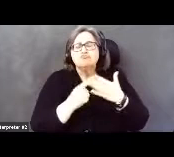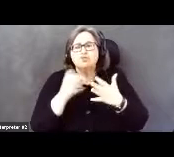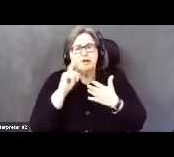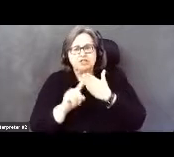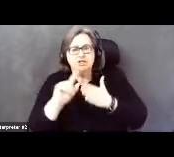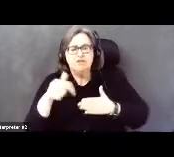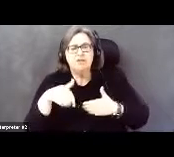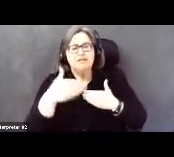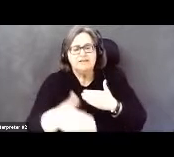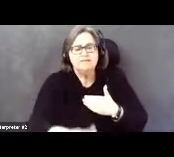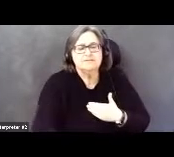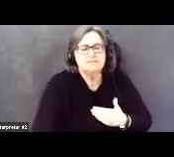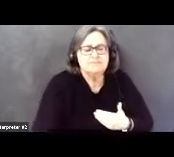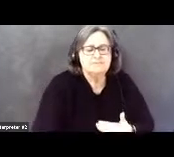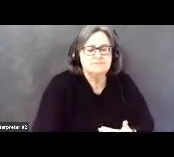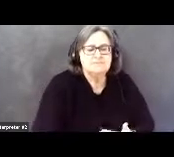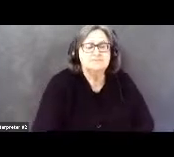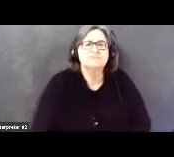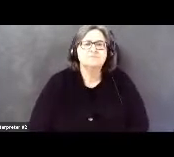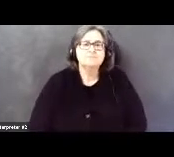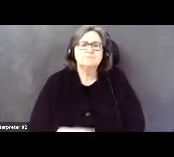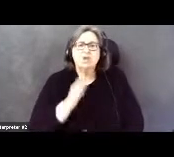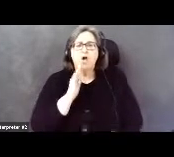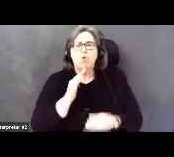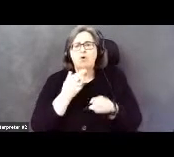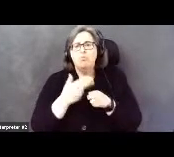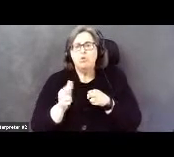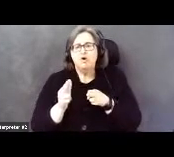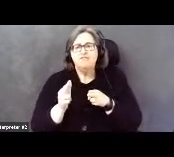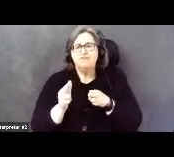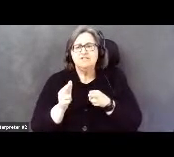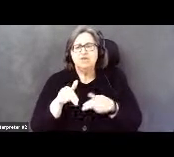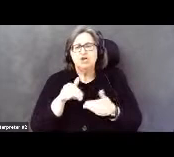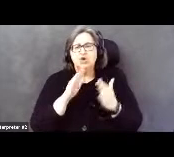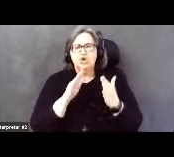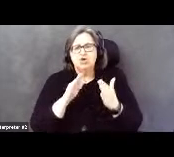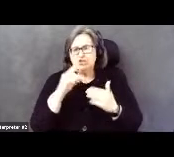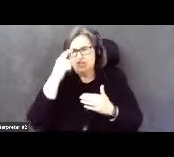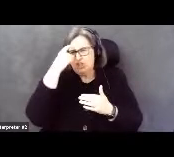see them later. Next please. I'm going to briefly address the neuroagnat my and neuropathology